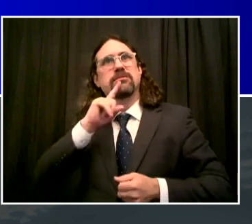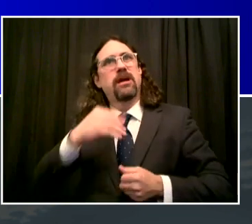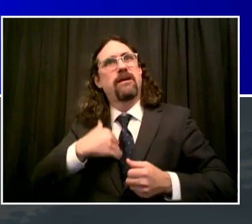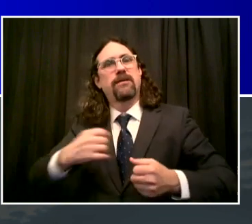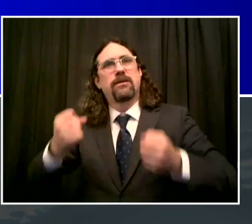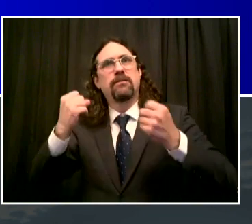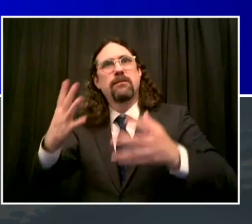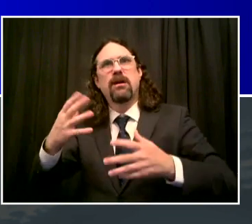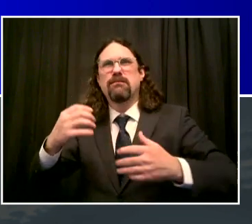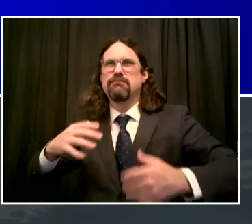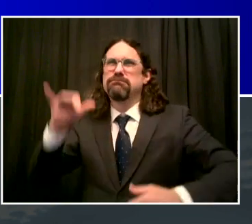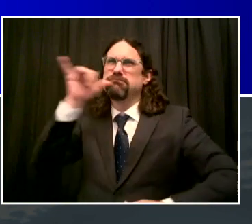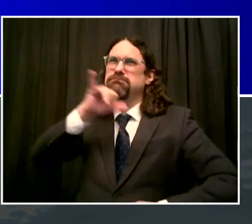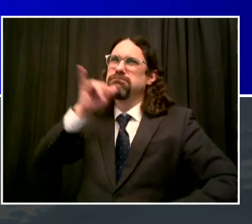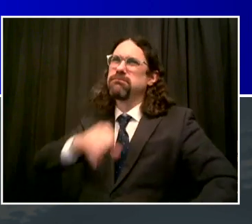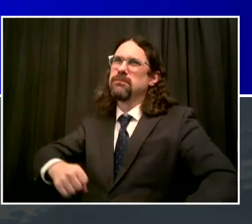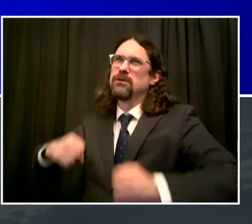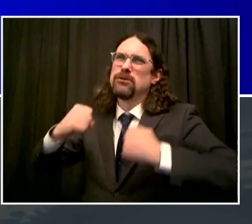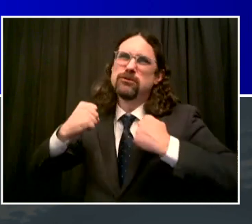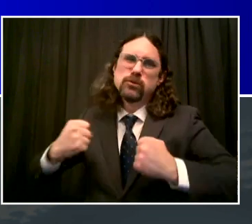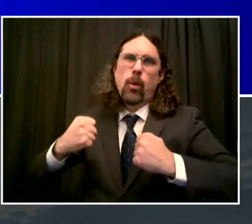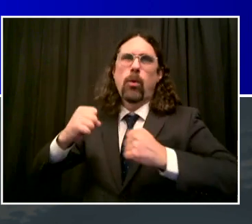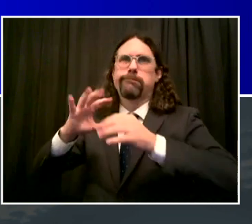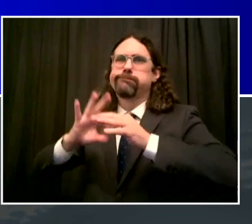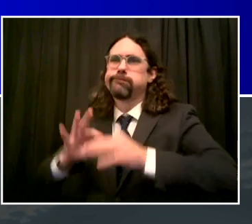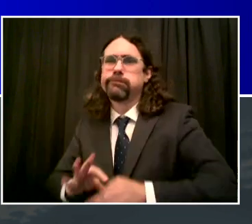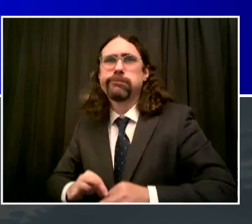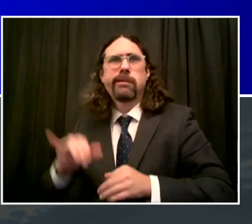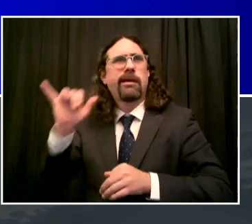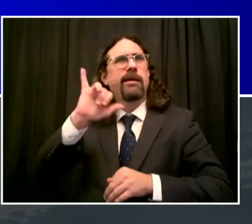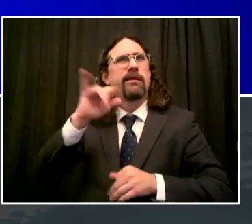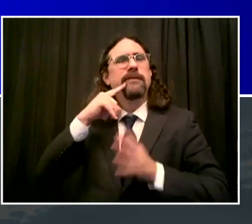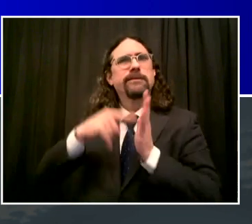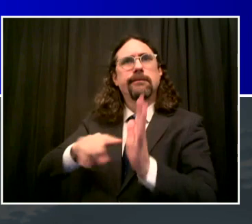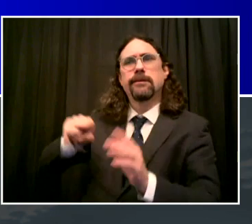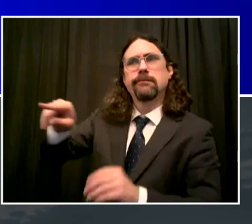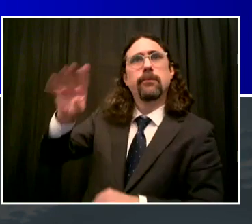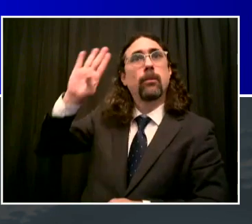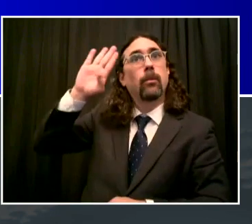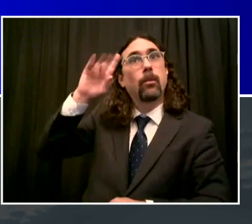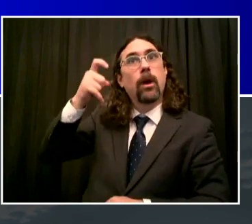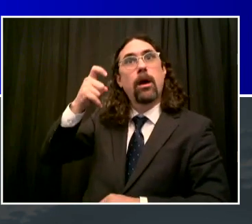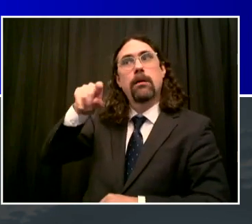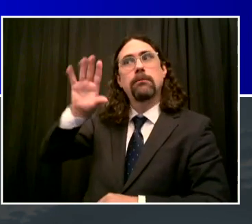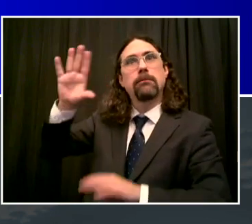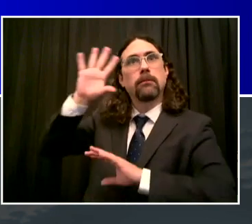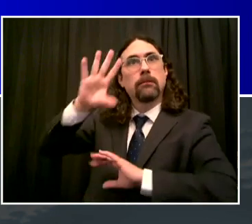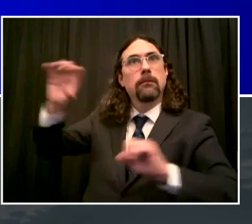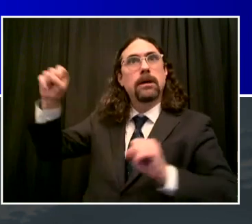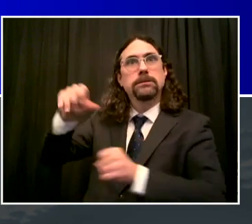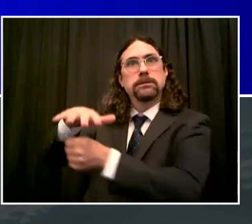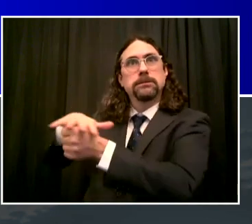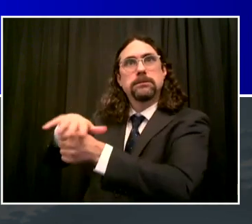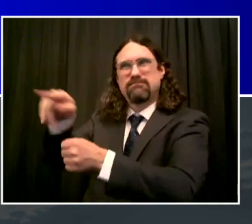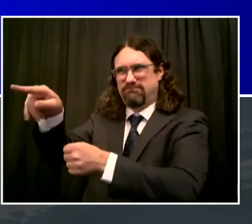THIS EFFORT. I SAW POWERFUL STATEMENTS YESTERDAY FROM ETH PSI OF THE BRONX. I THANK HIM. I AHD A LONG